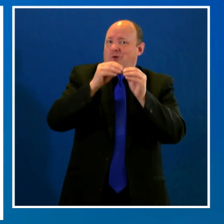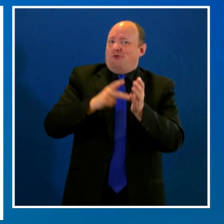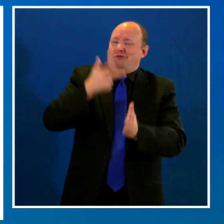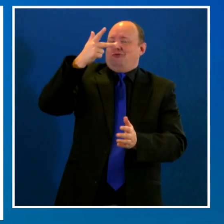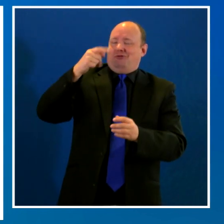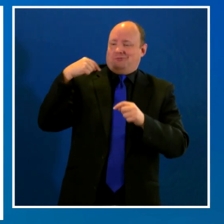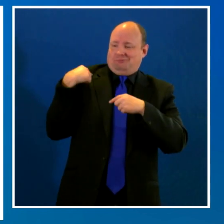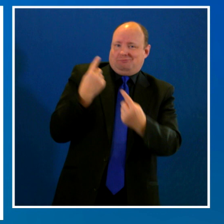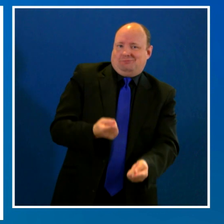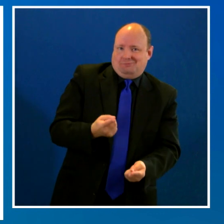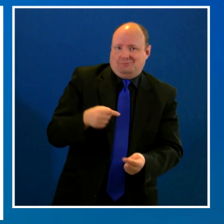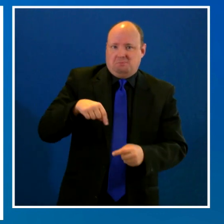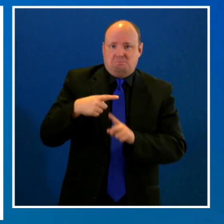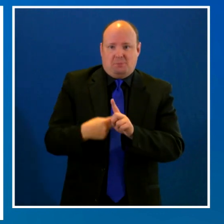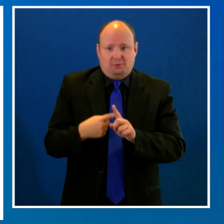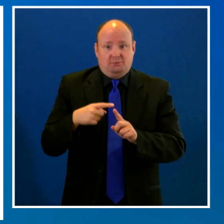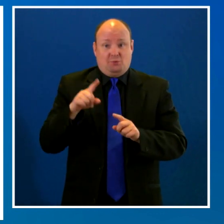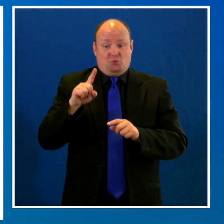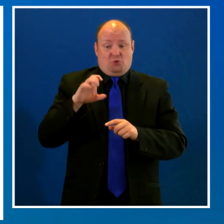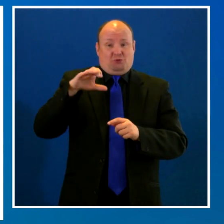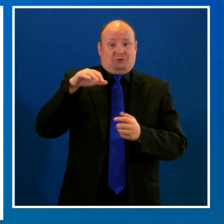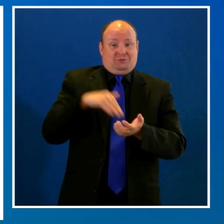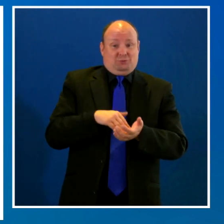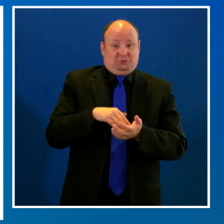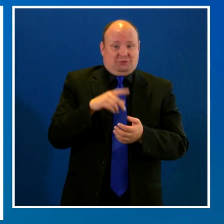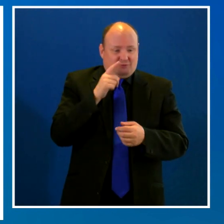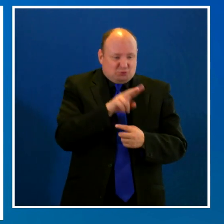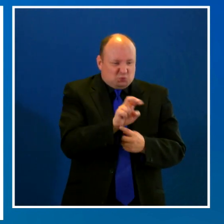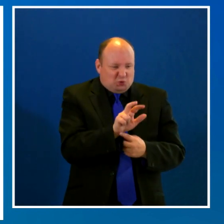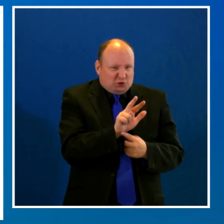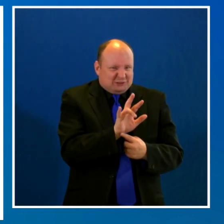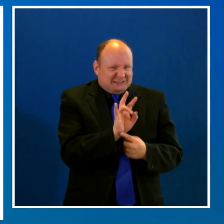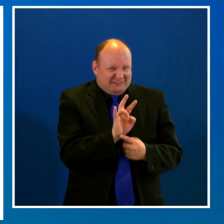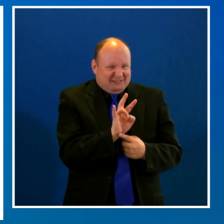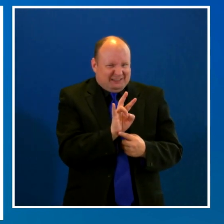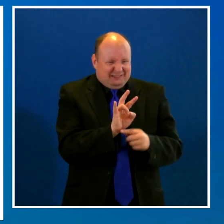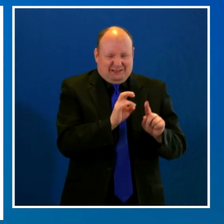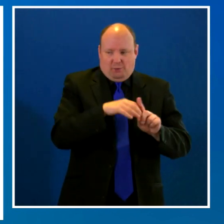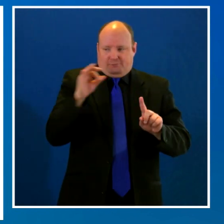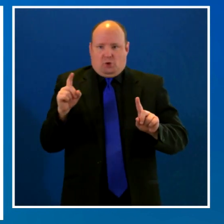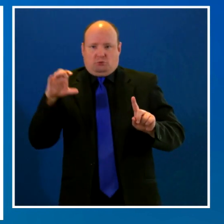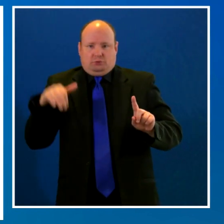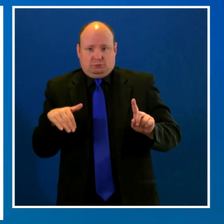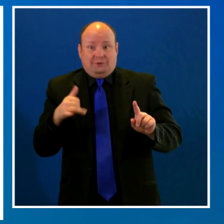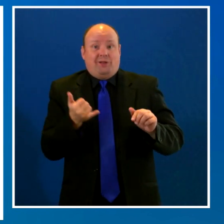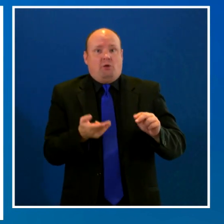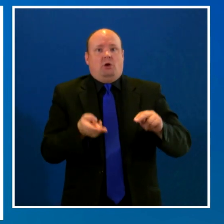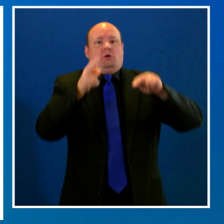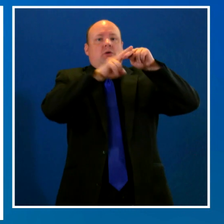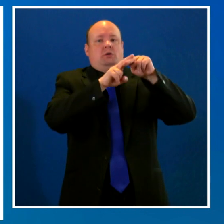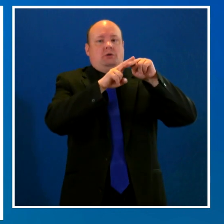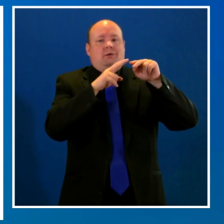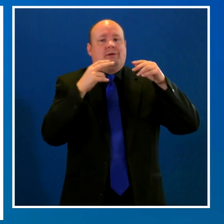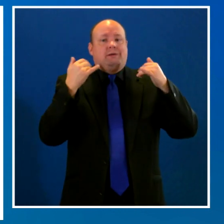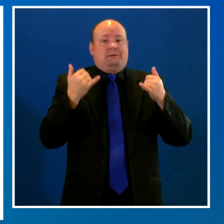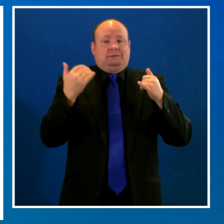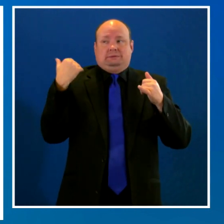low of 237 cases per one 100,000 residents on December 9th to